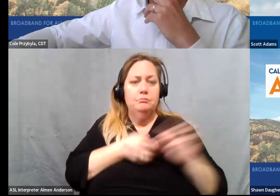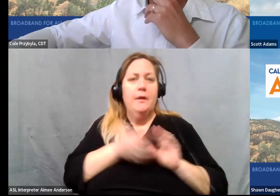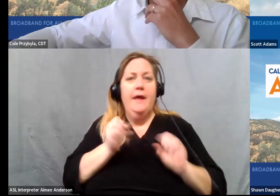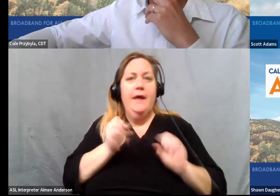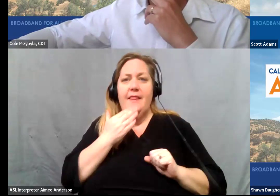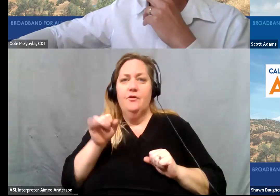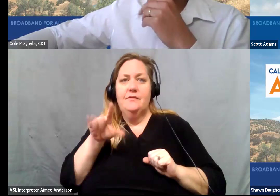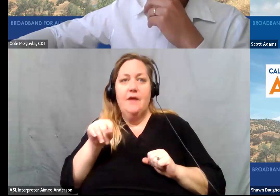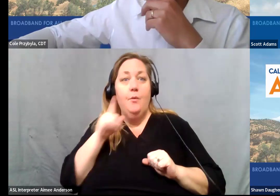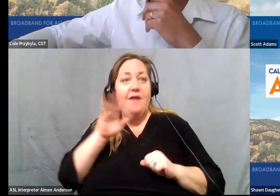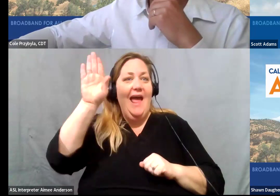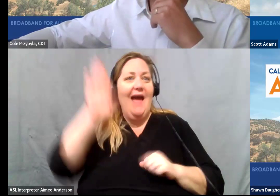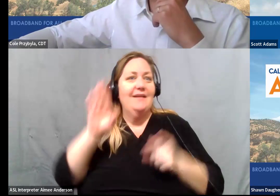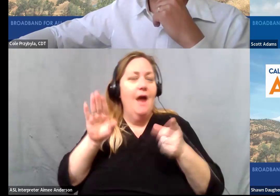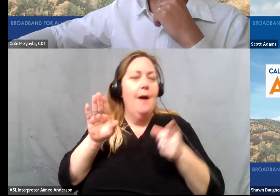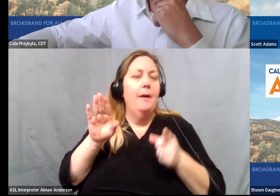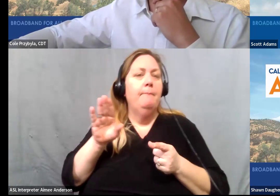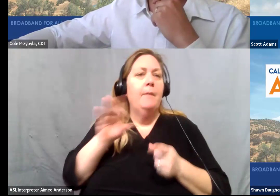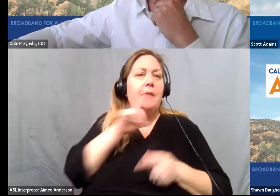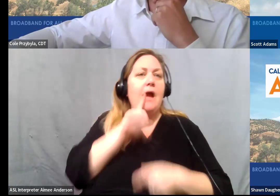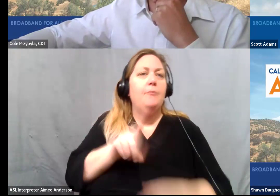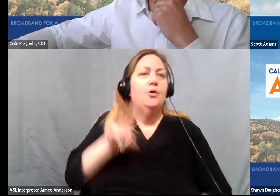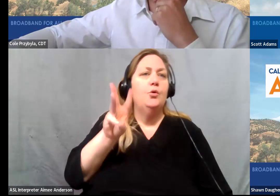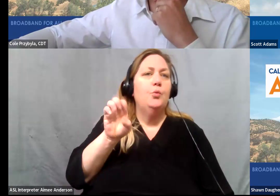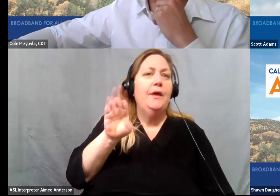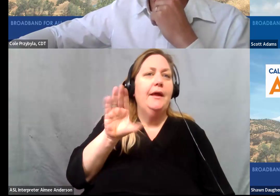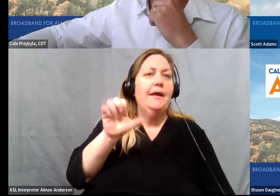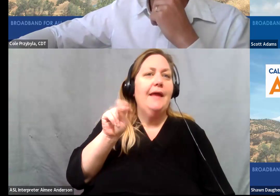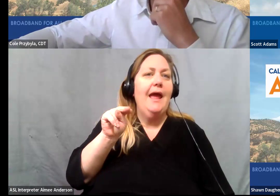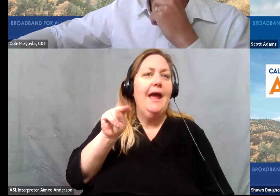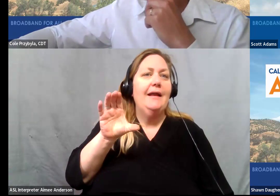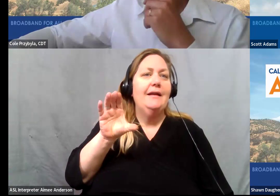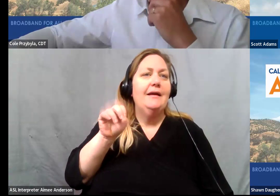do have a hand raised. So, I'm going to go ahead and unmute That we can connect.